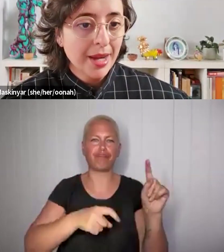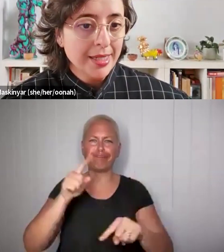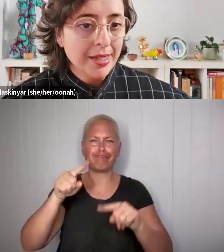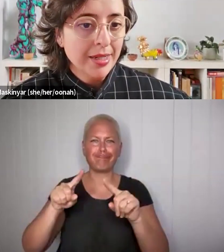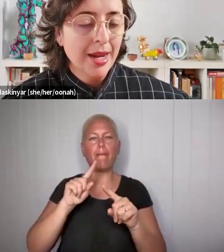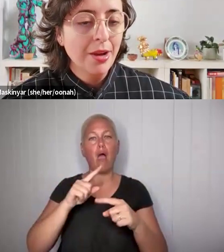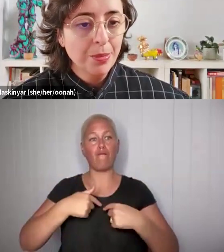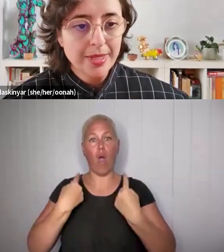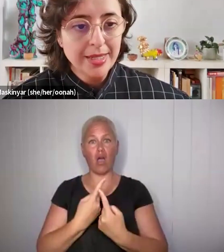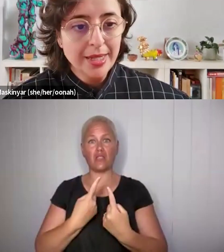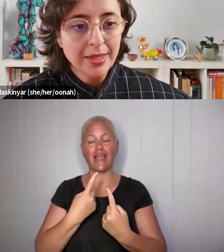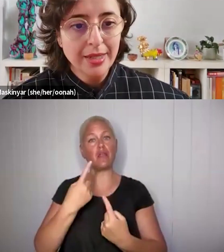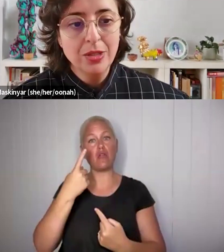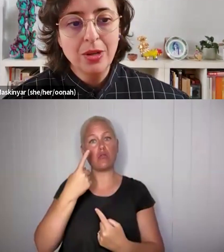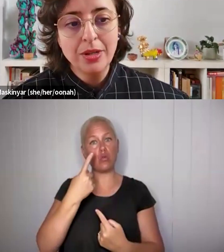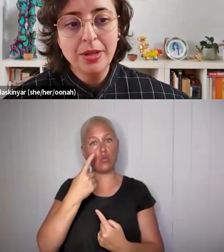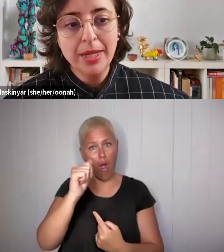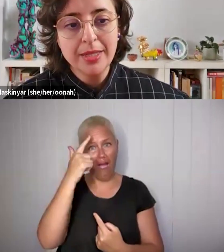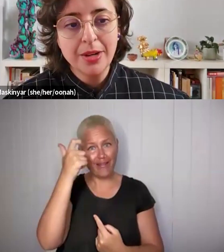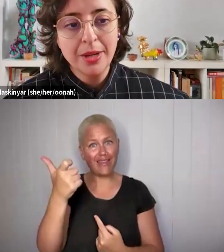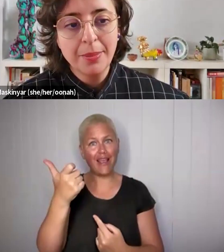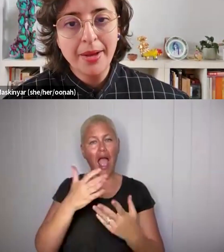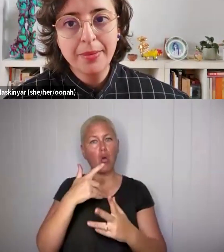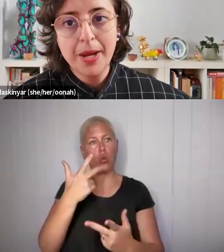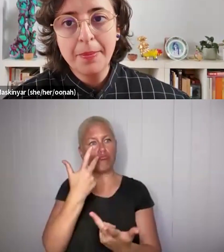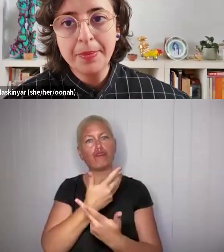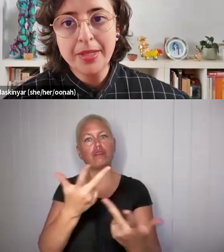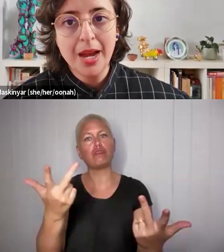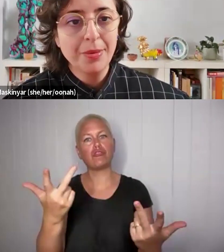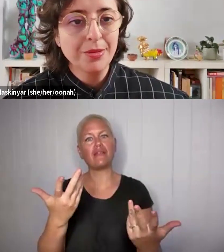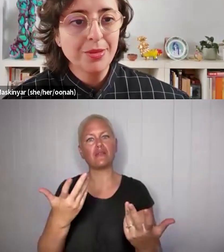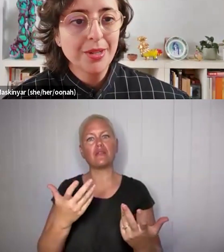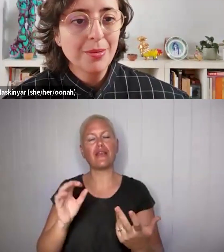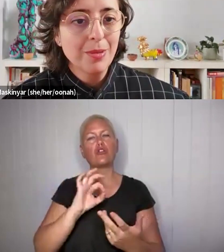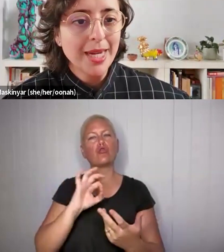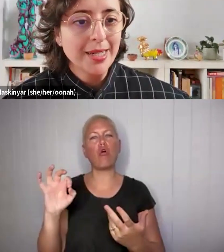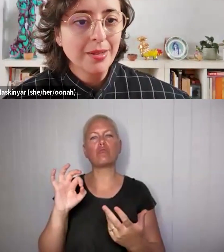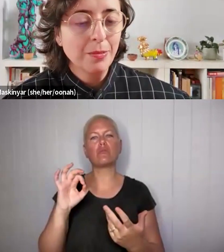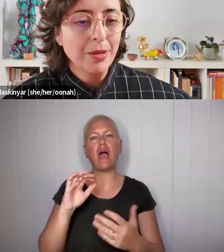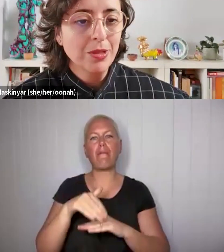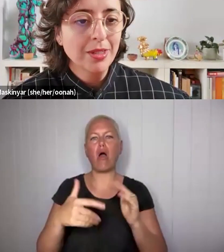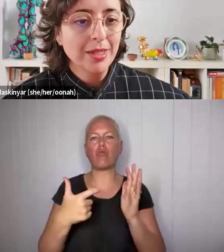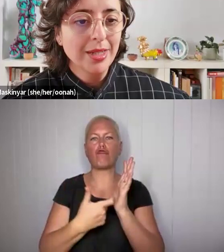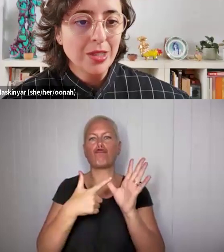the idea and how you are presenting it. It is not necessarily about the type of rating we would need